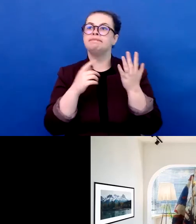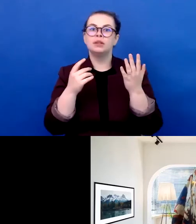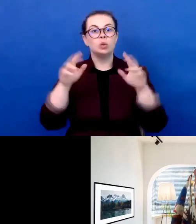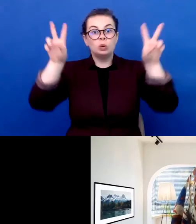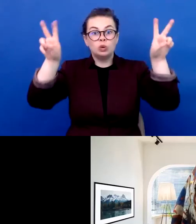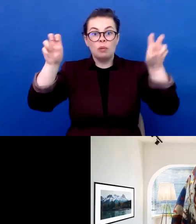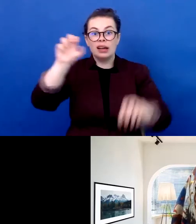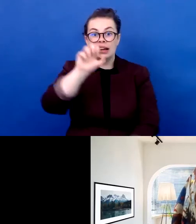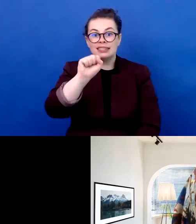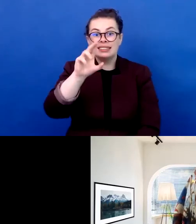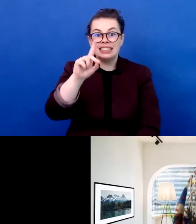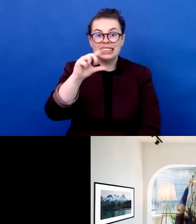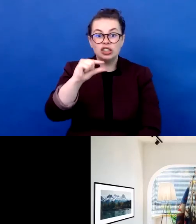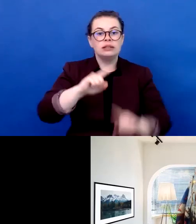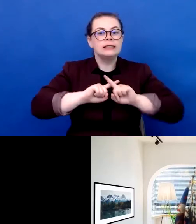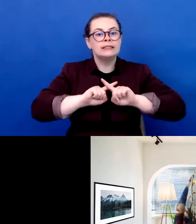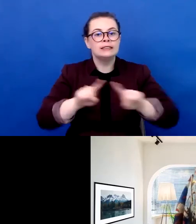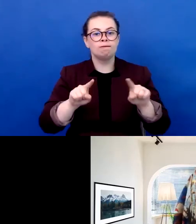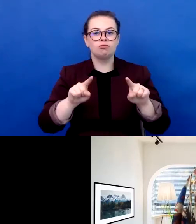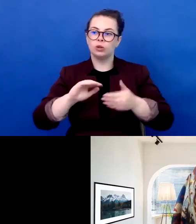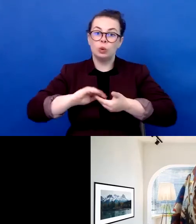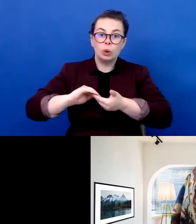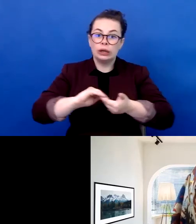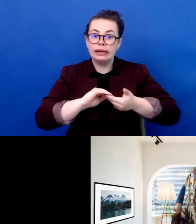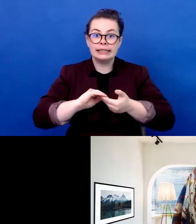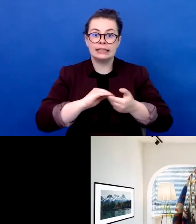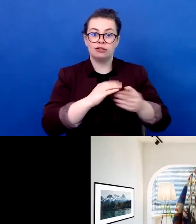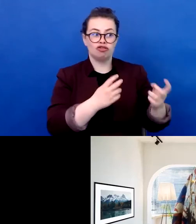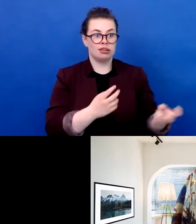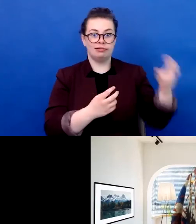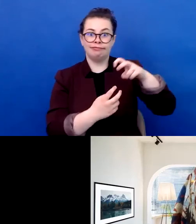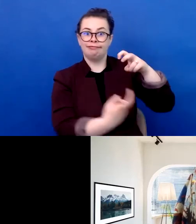forum and work together with the government to ensure inclusive sdgs implementation at